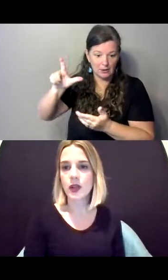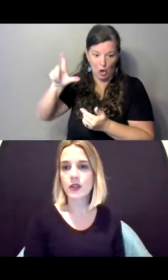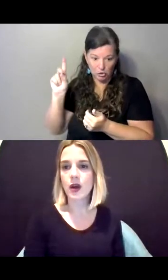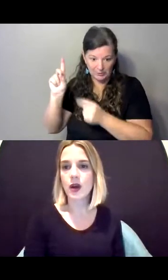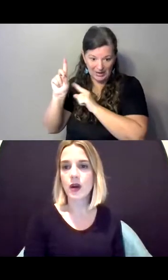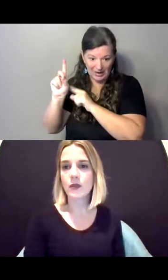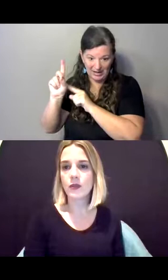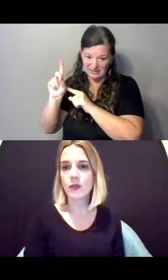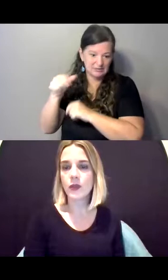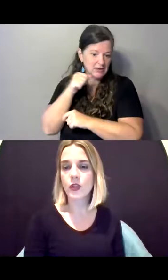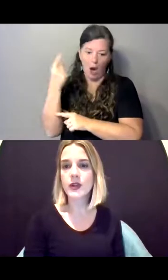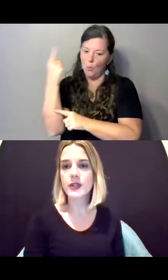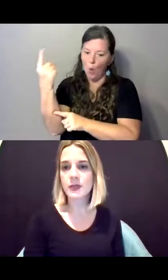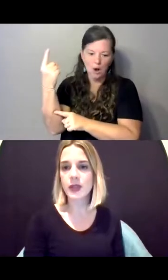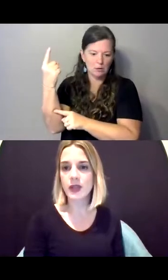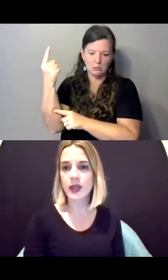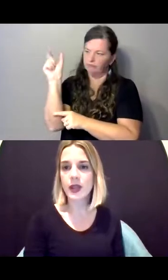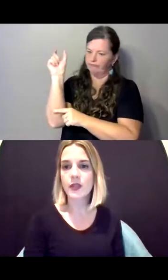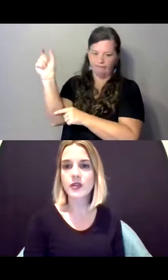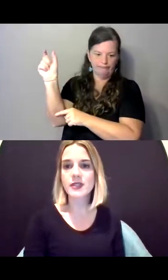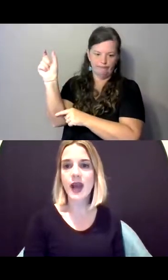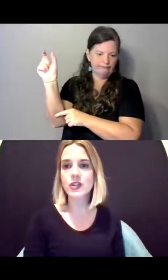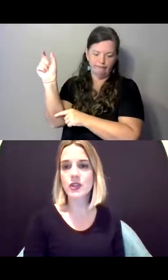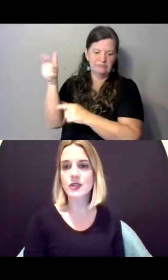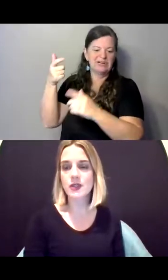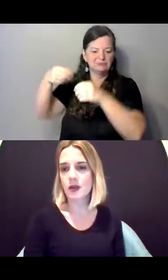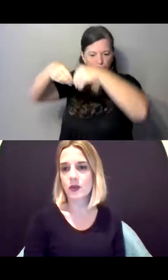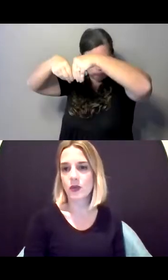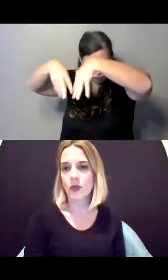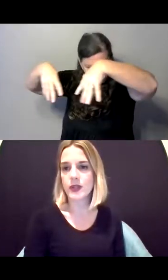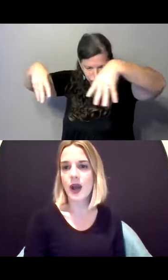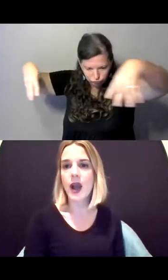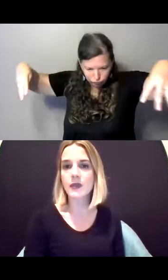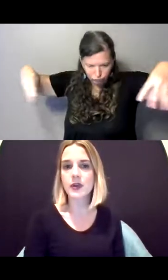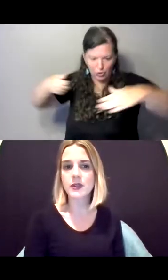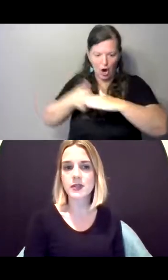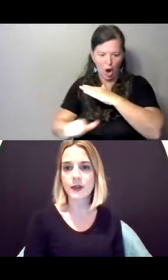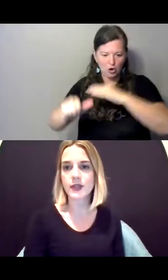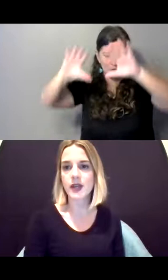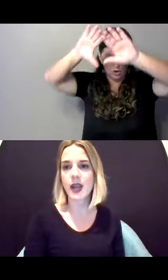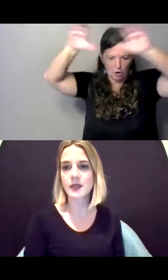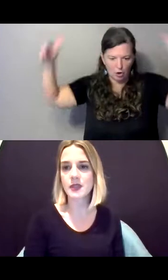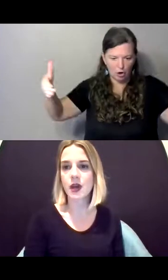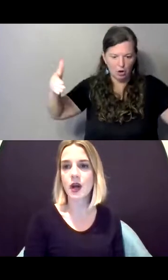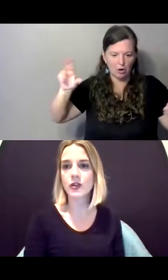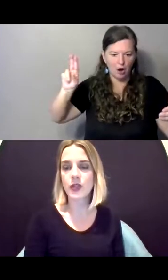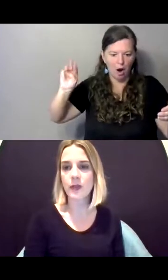and with learning disability, there's not just one type, there's different types under that